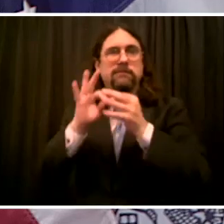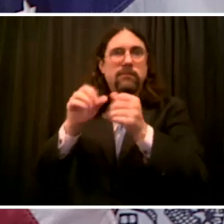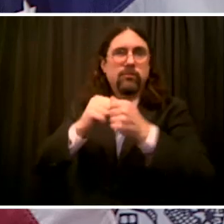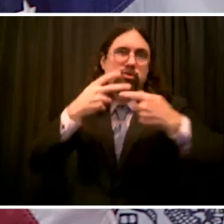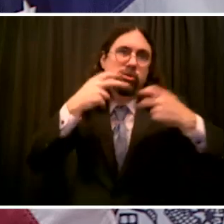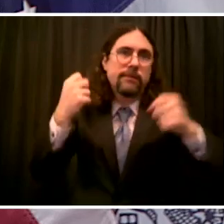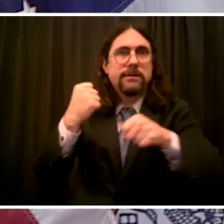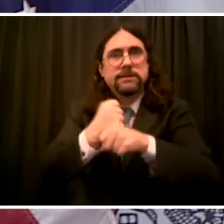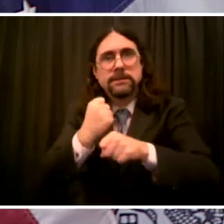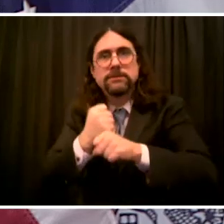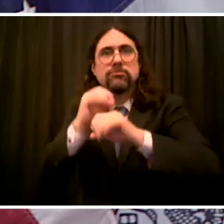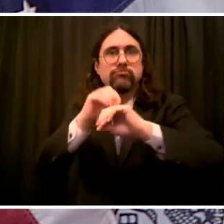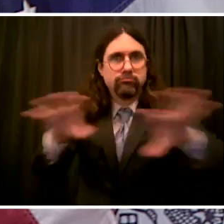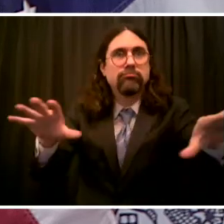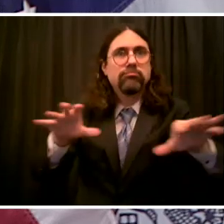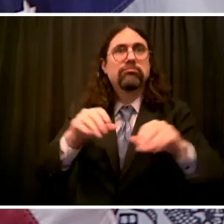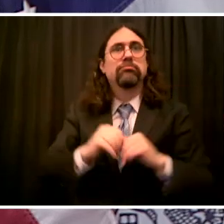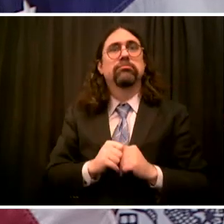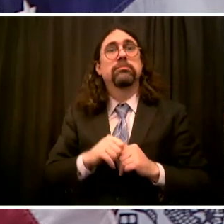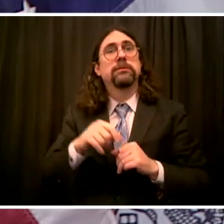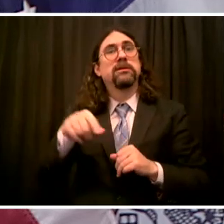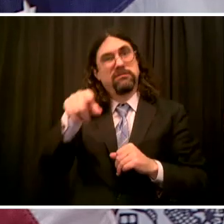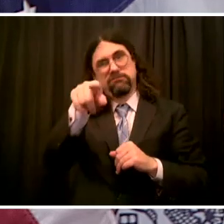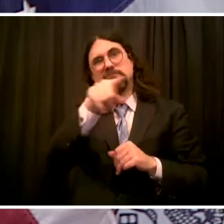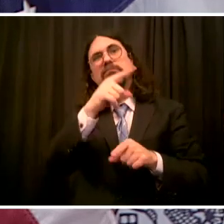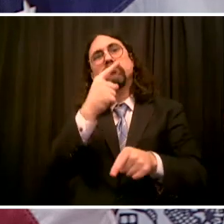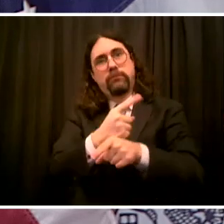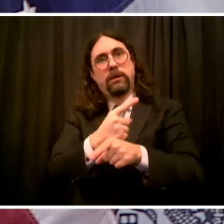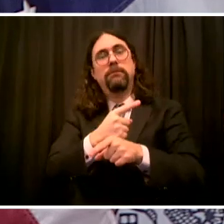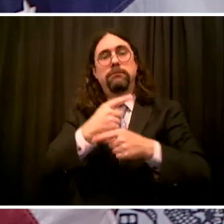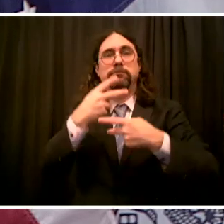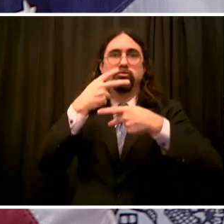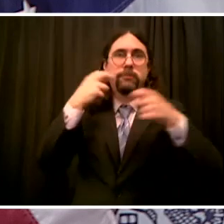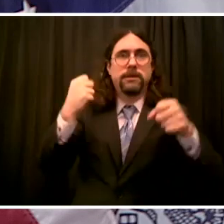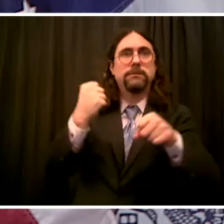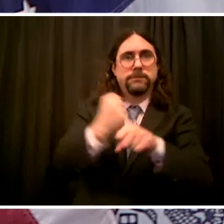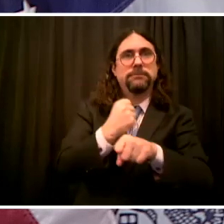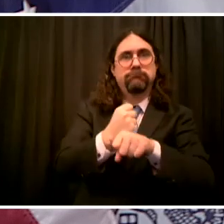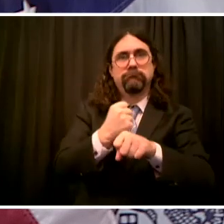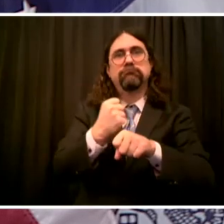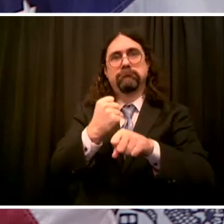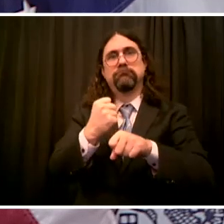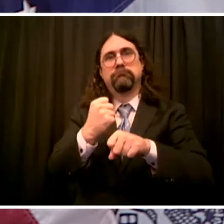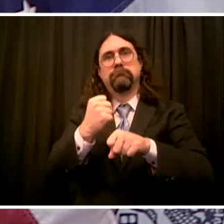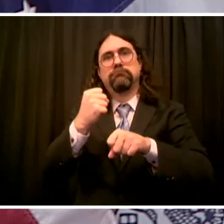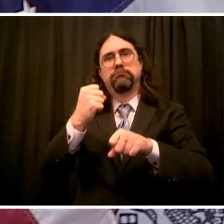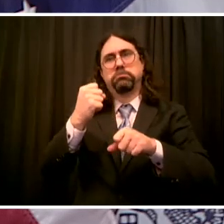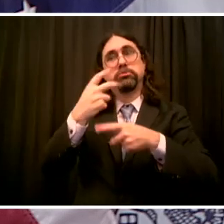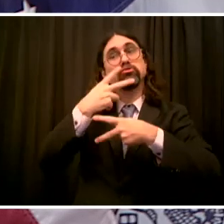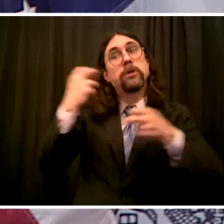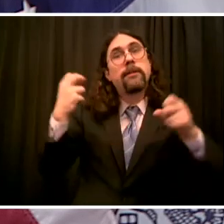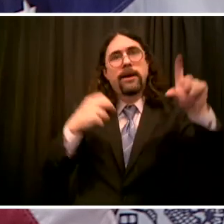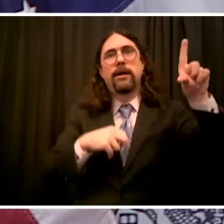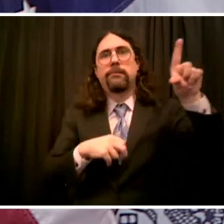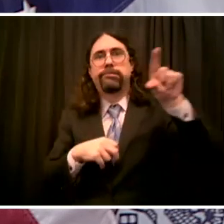HIT IT ON THE HEAD, I THINK WE'VE THROUGH A NUMBER OF OUTLETS